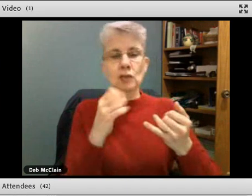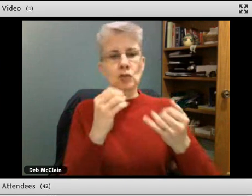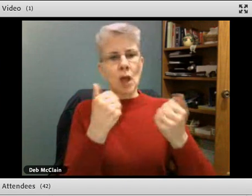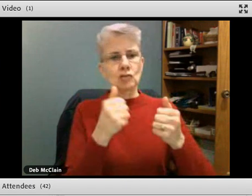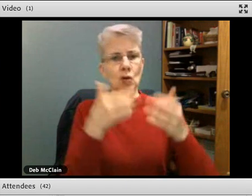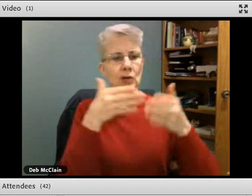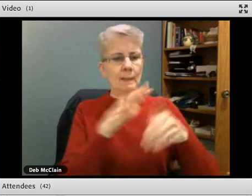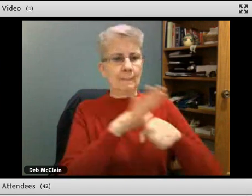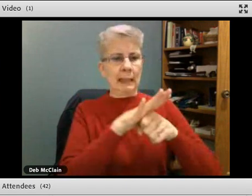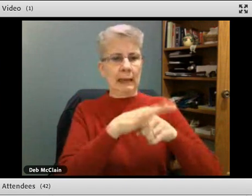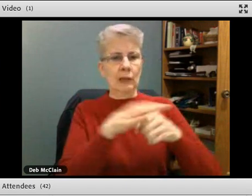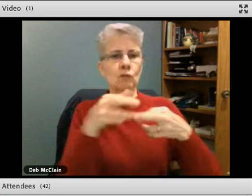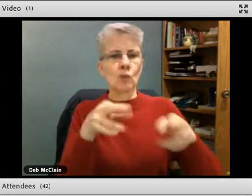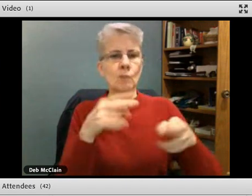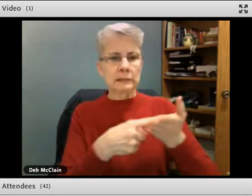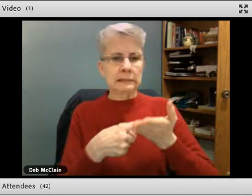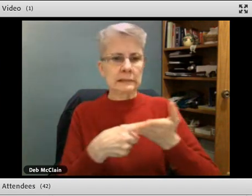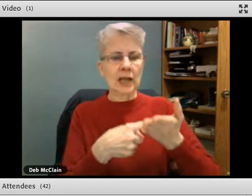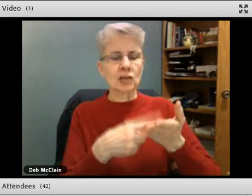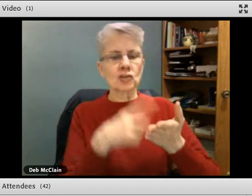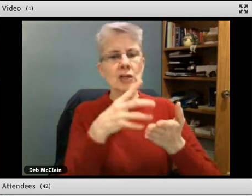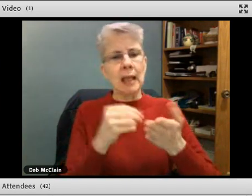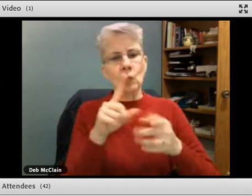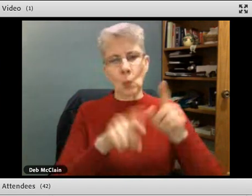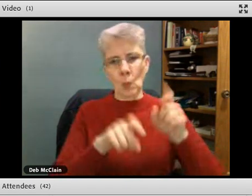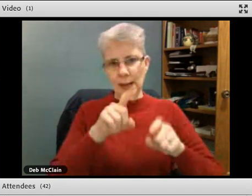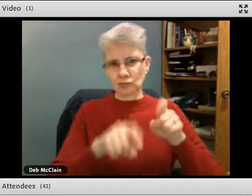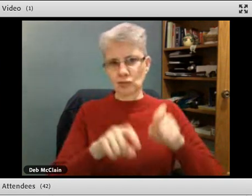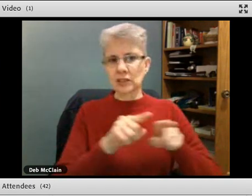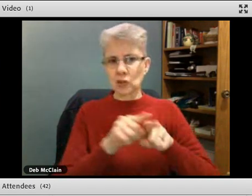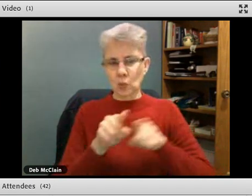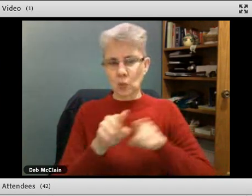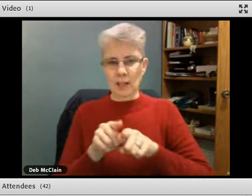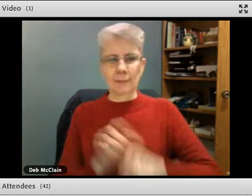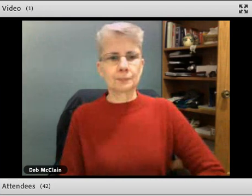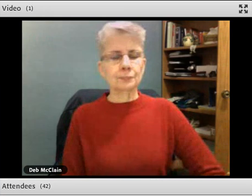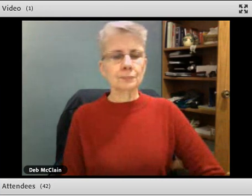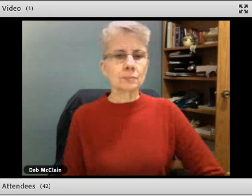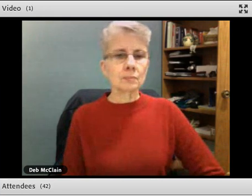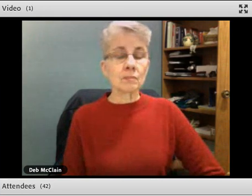for discussion and questions, as well. Okay, so, let's get started,